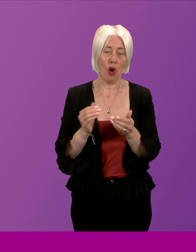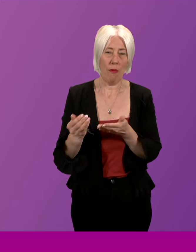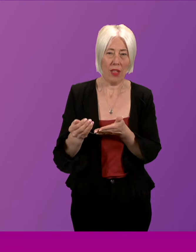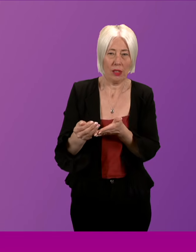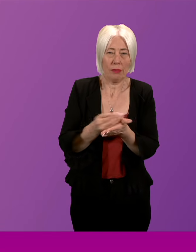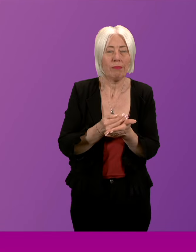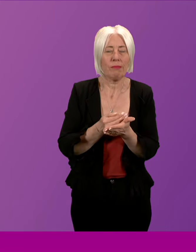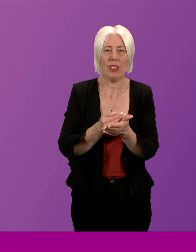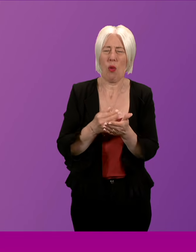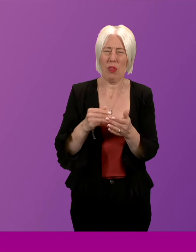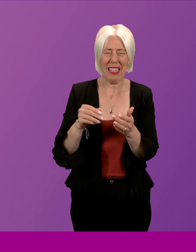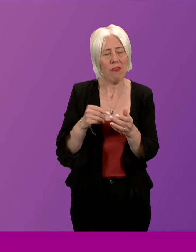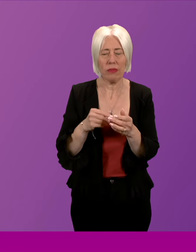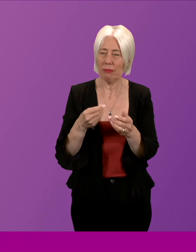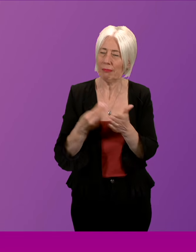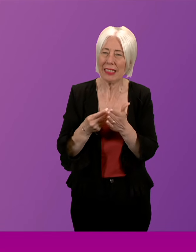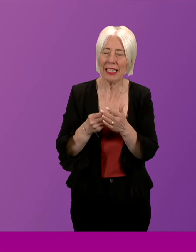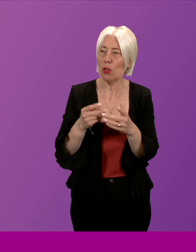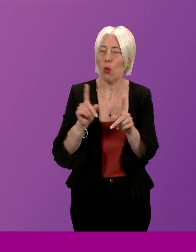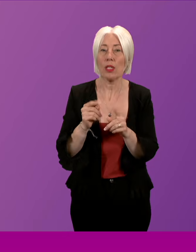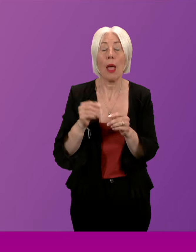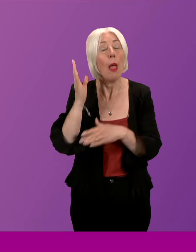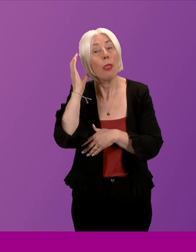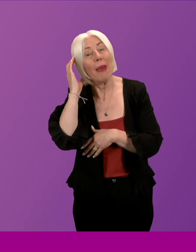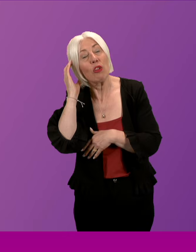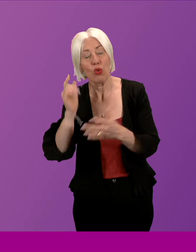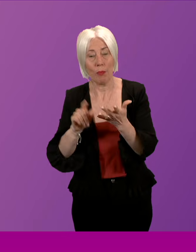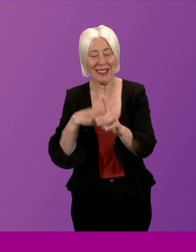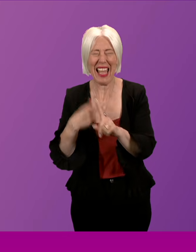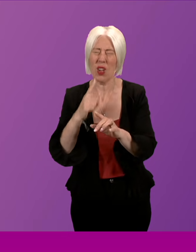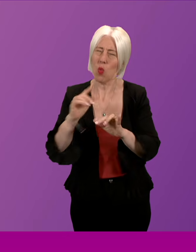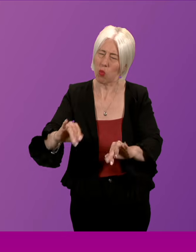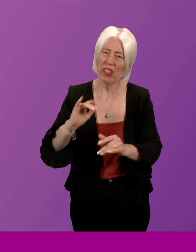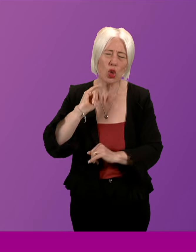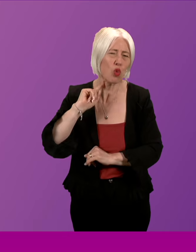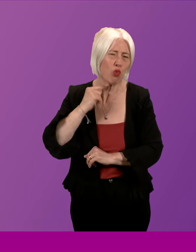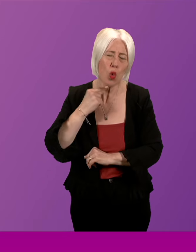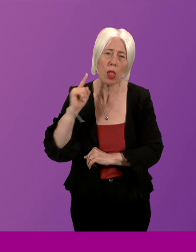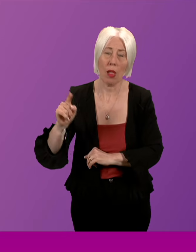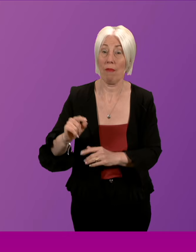the bedroom tax, which has been continued by the Labour Government. It is mitigated through